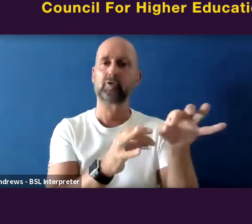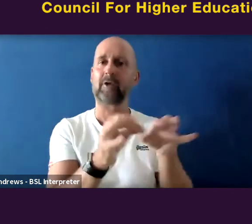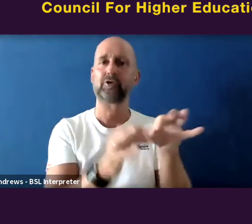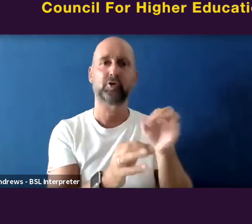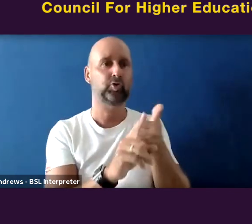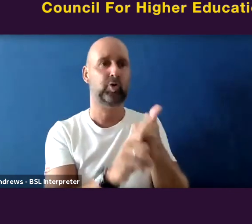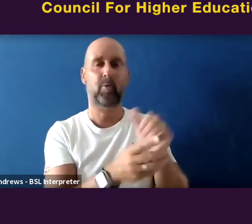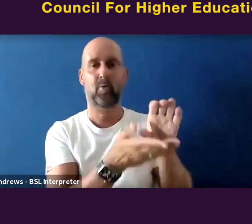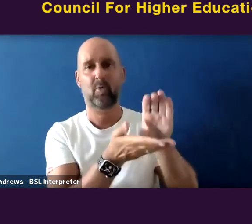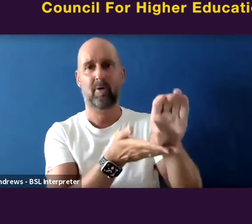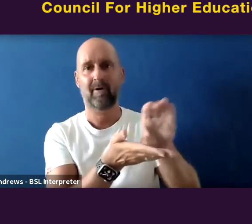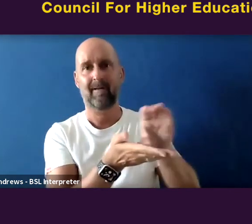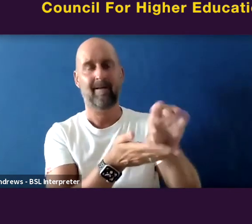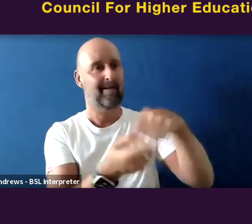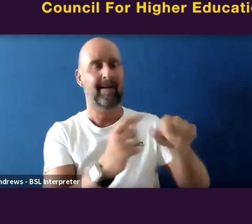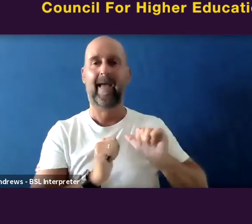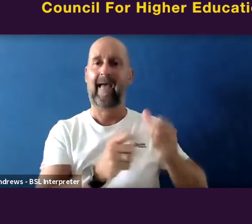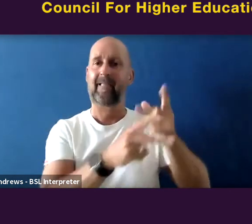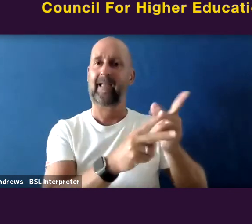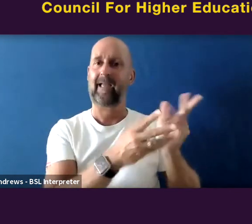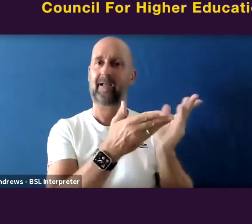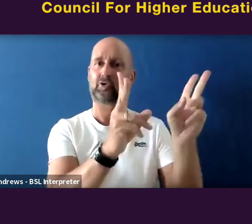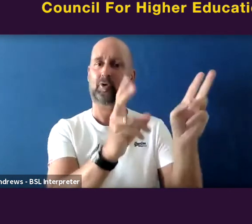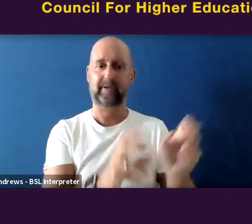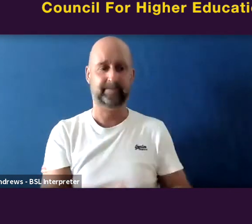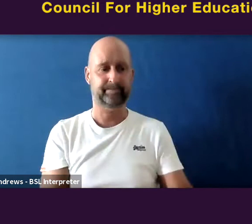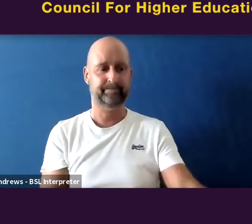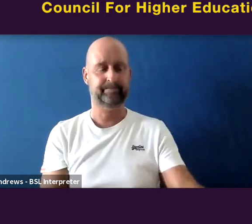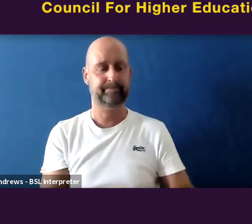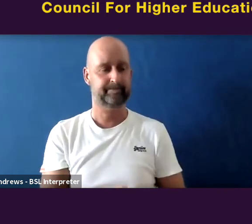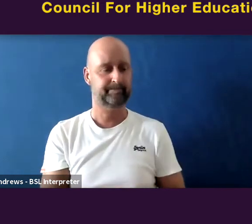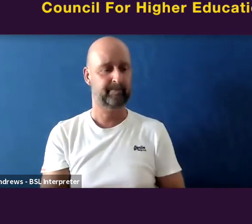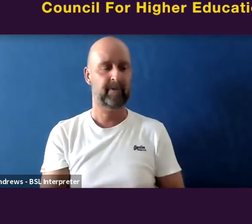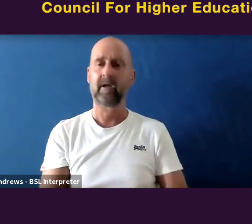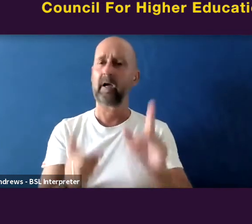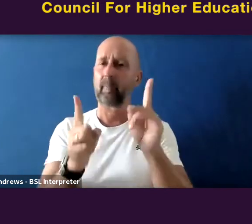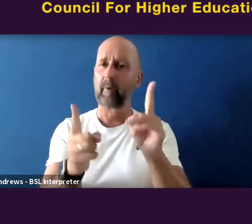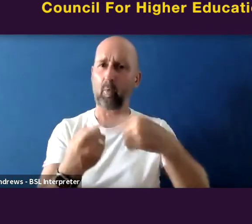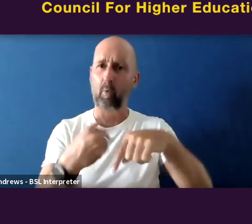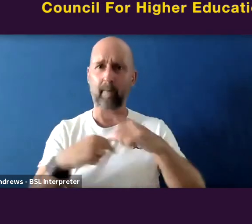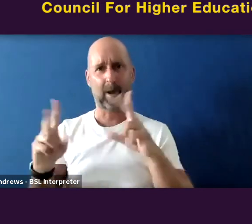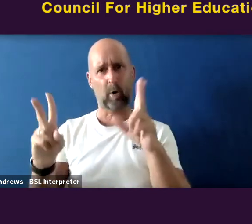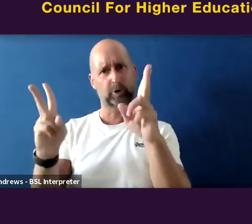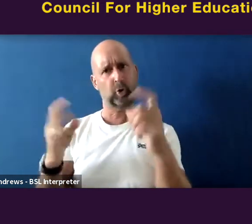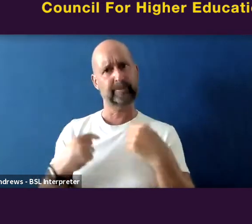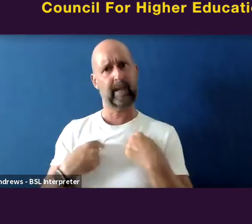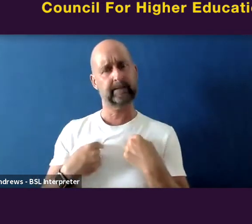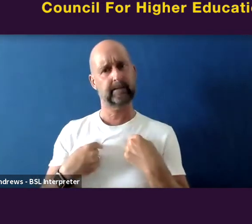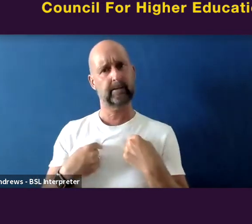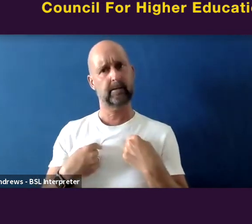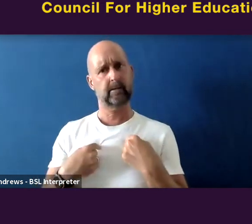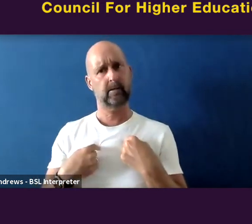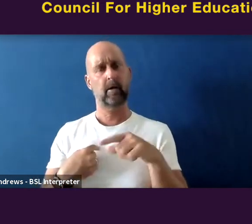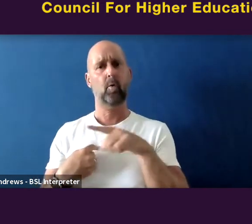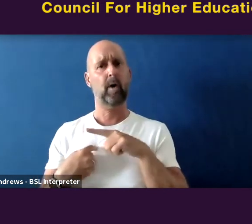and healthcare subjects. However, what about our subject areas it should be a zero sum game and we